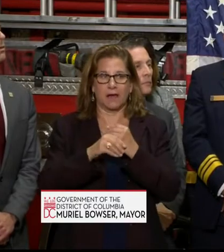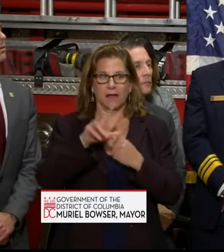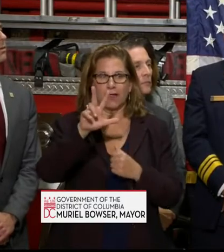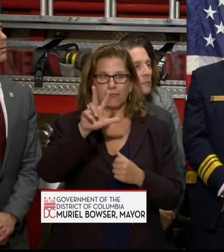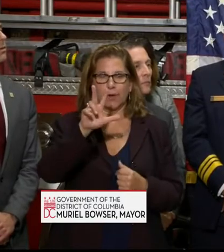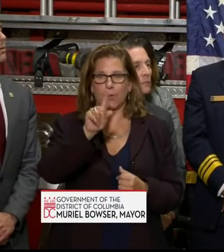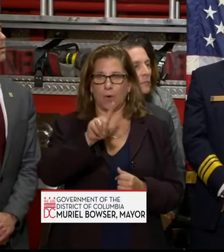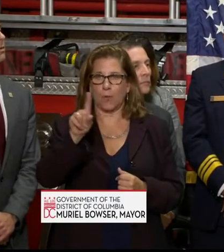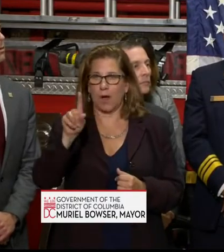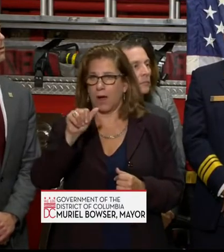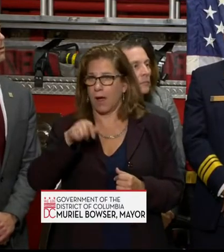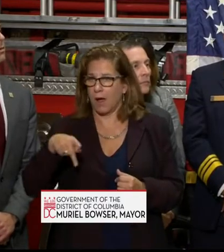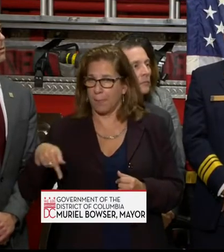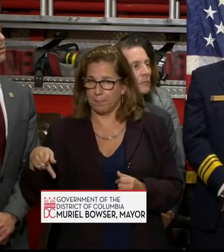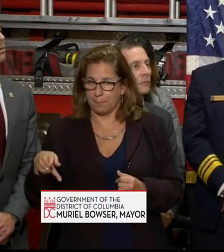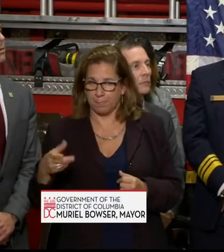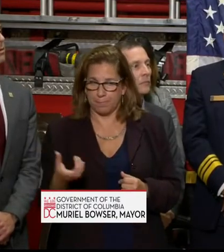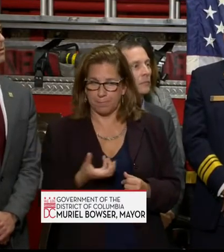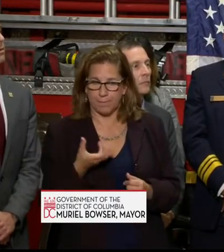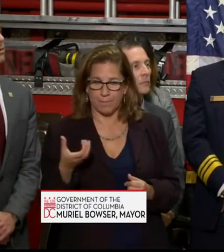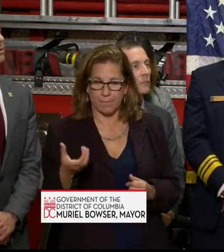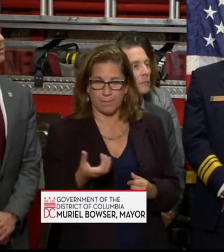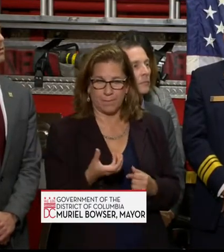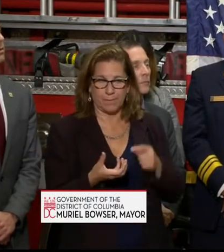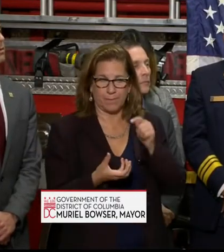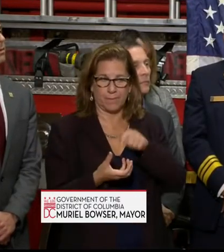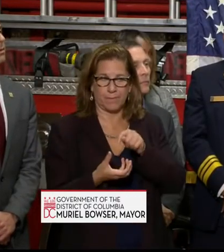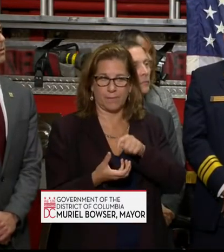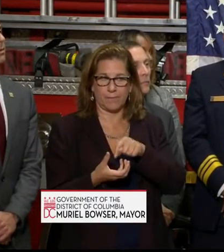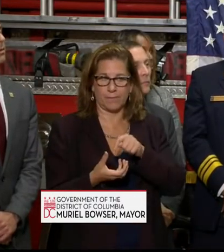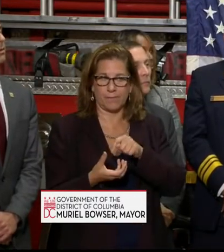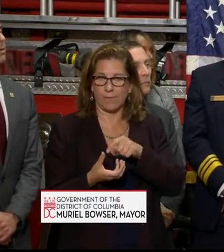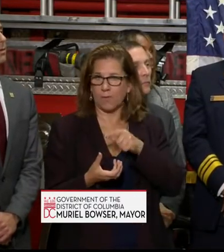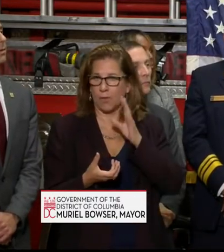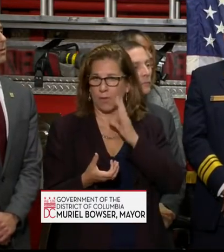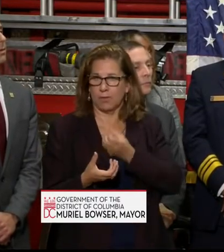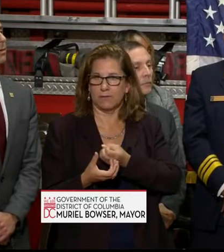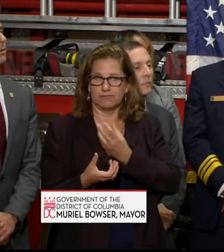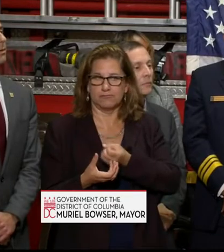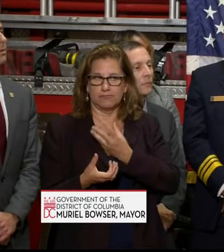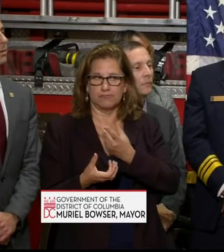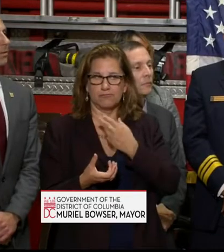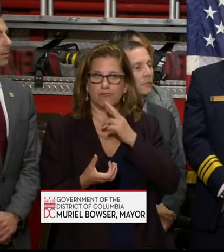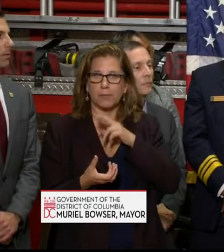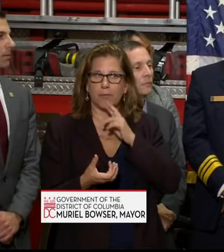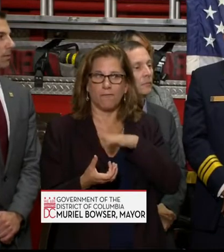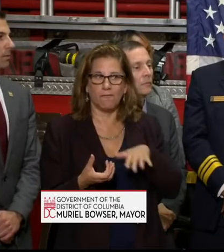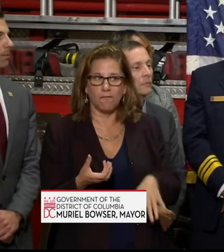USE 311 TO REPORT FLOODING AND OTHER NONEMERGENCY NEEDS.